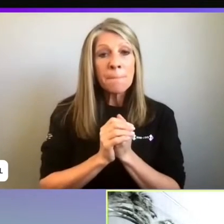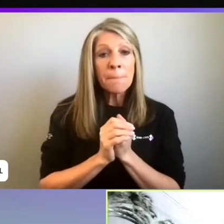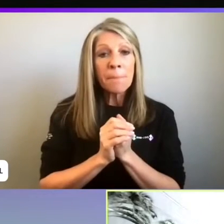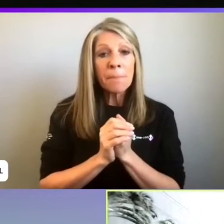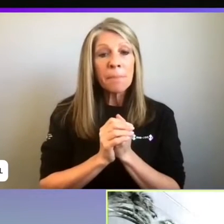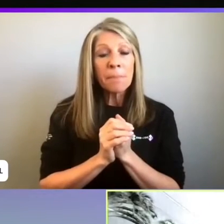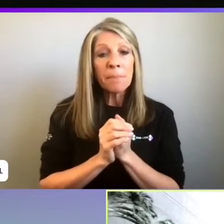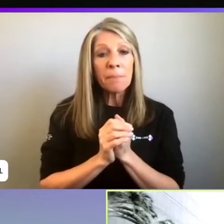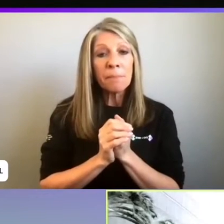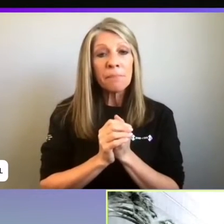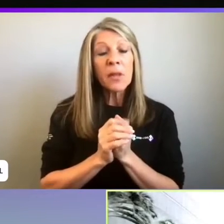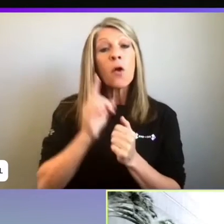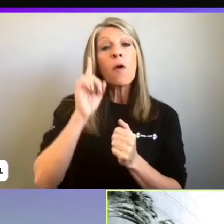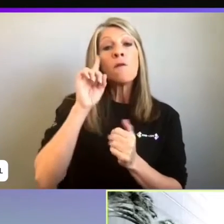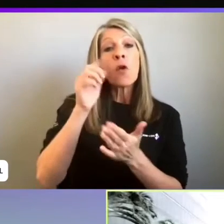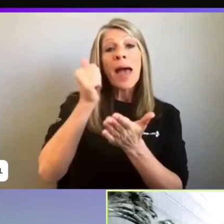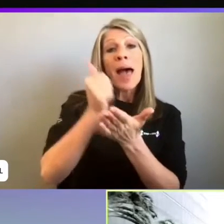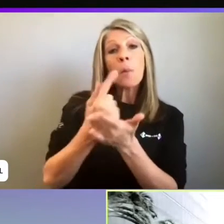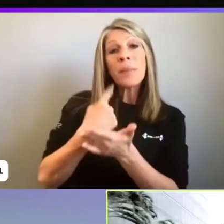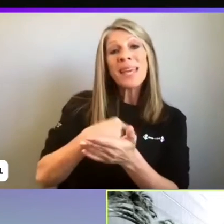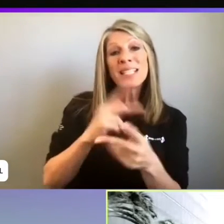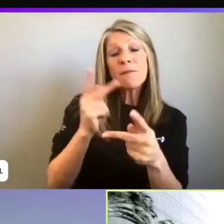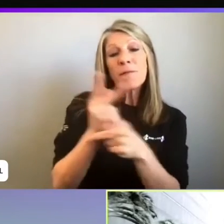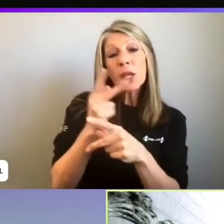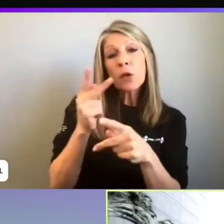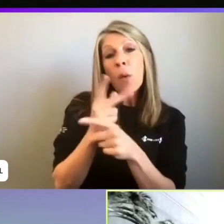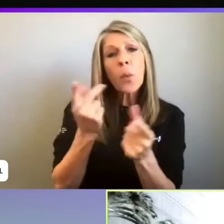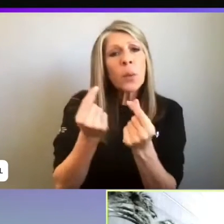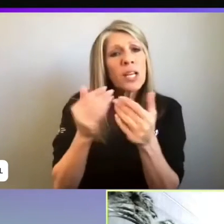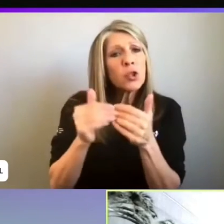designer with skills if she could help us out -- thank